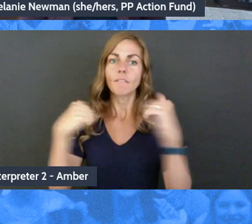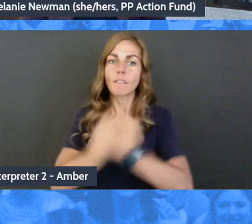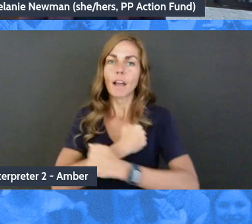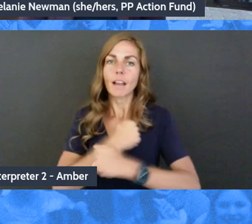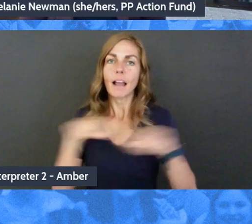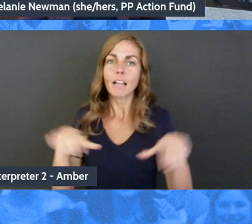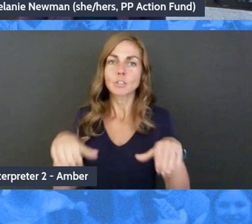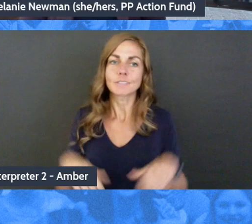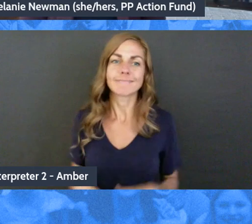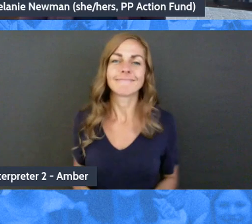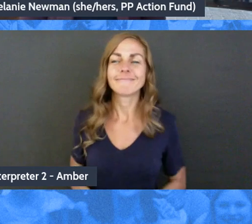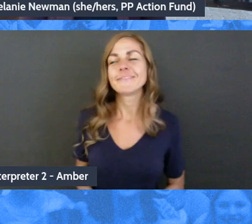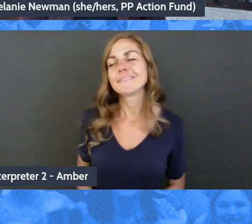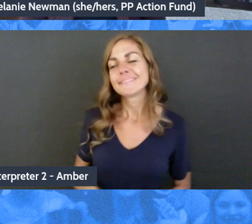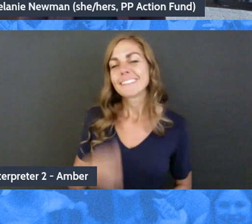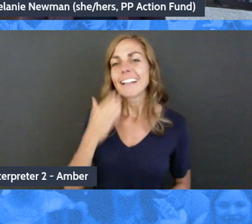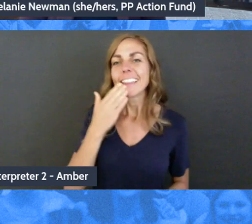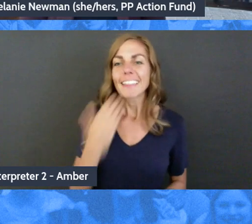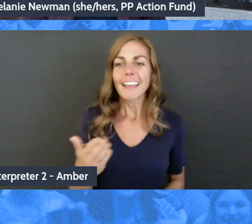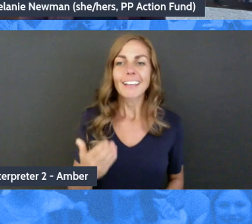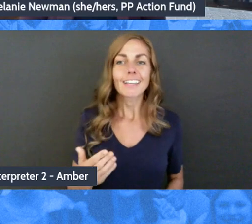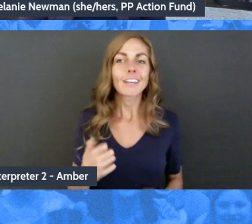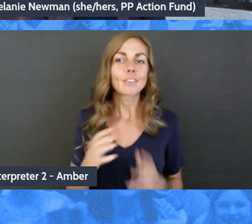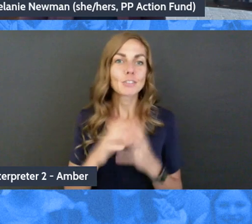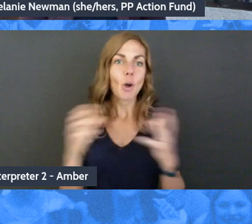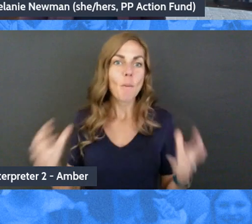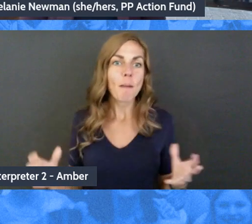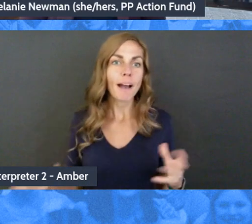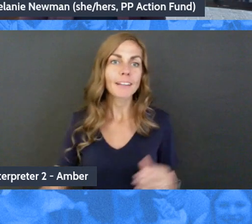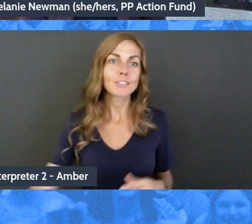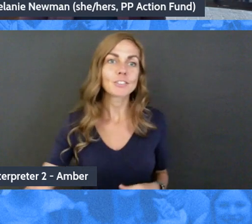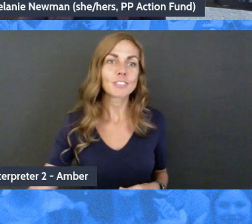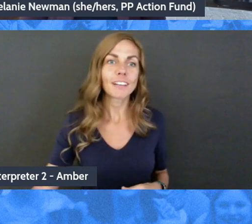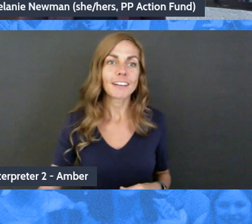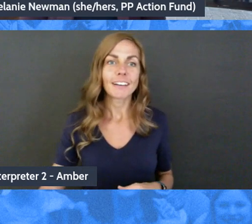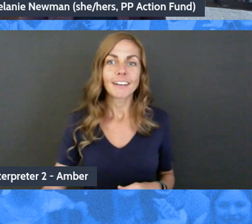Thank you all. Thank you so much Johanna for having me. I'm Liza Conrad.